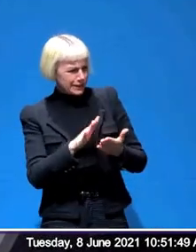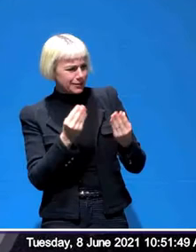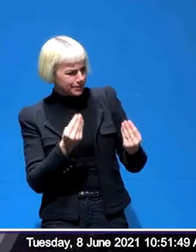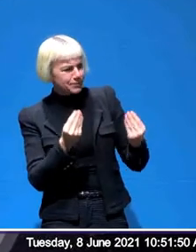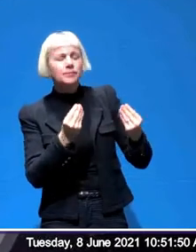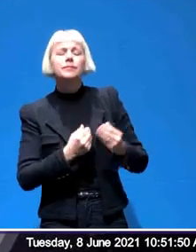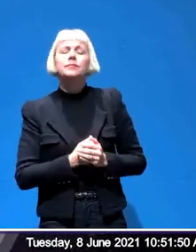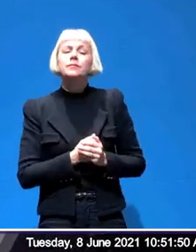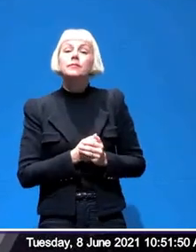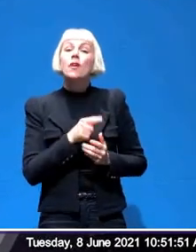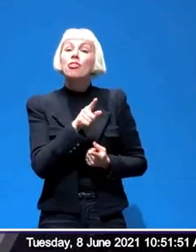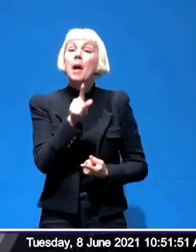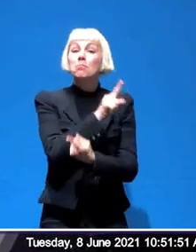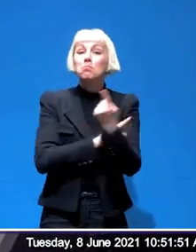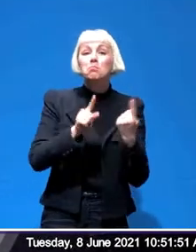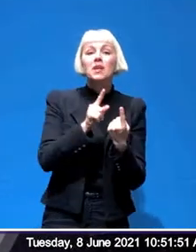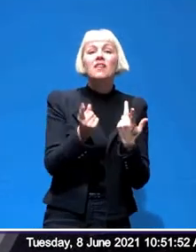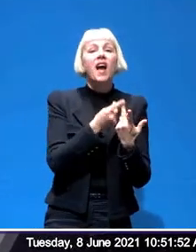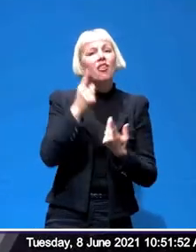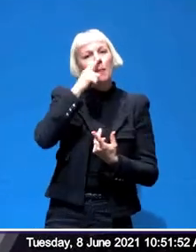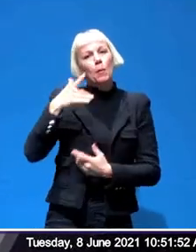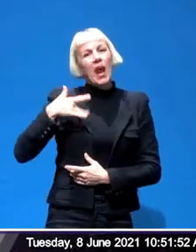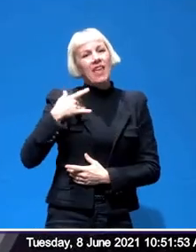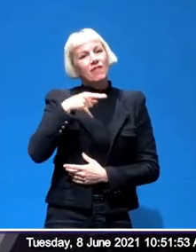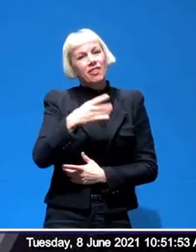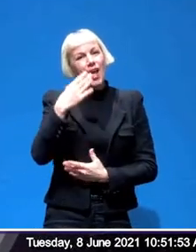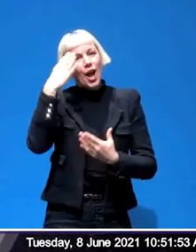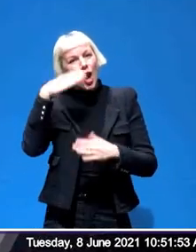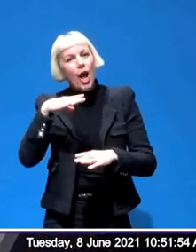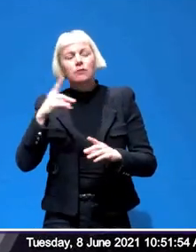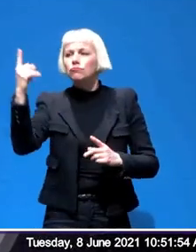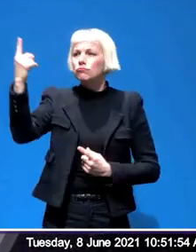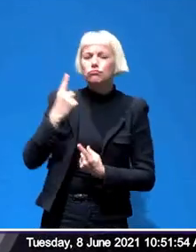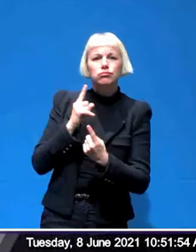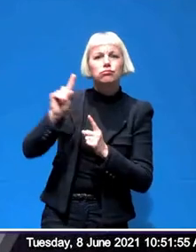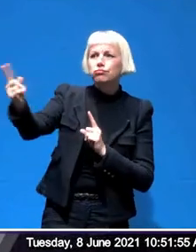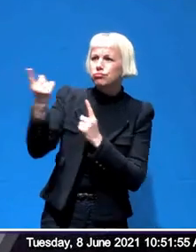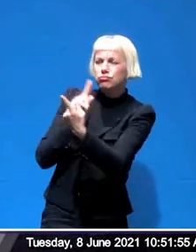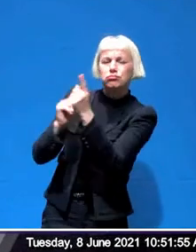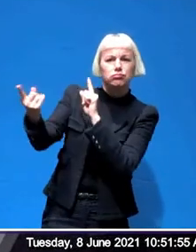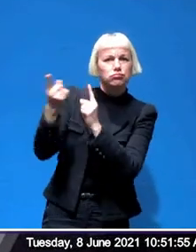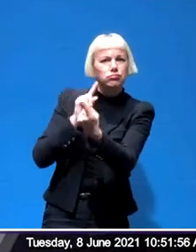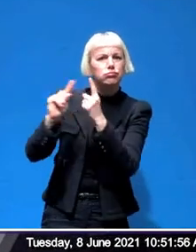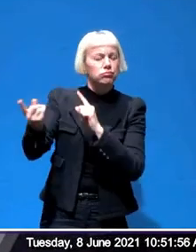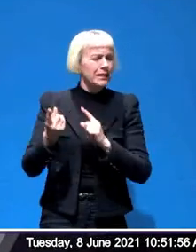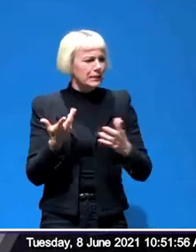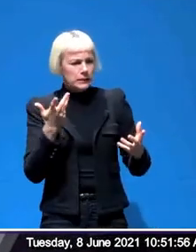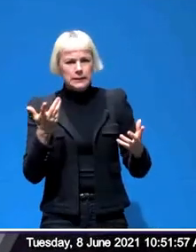During the meeting, other clients were coming in and out of Daniel's bedroom while we tried to talk. It was a very awkward situation.